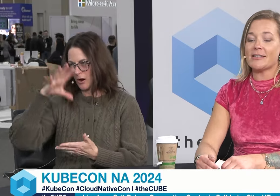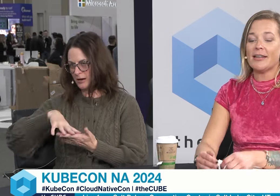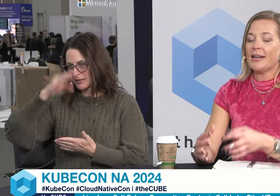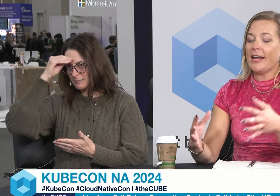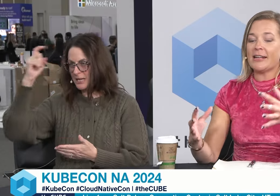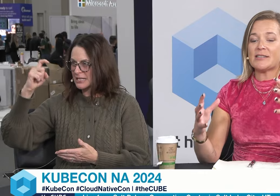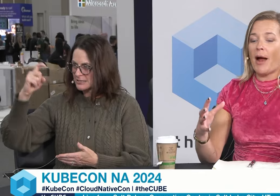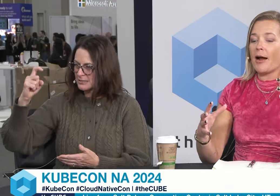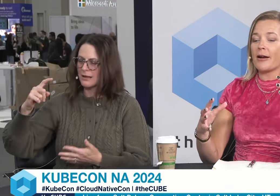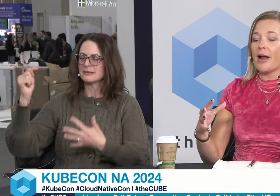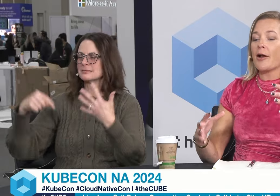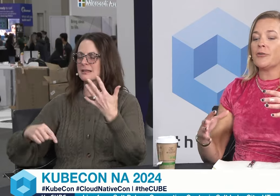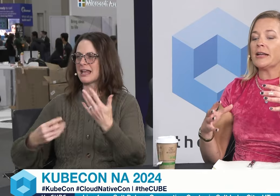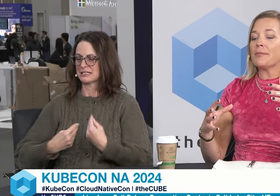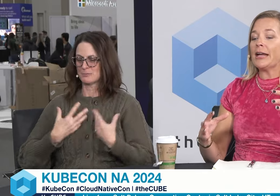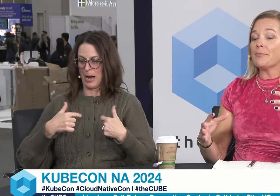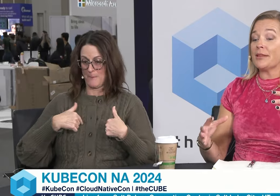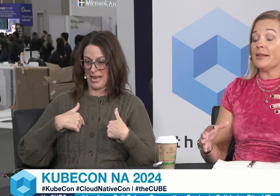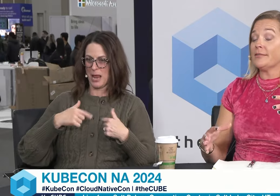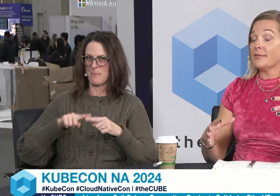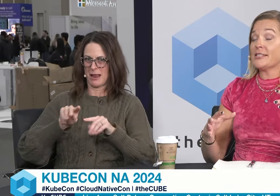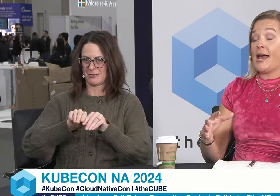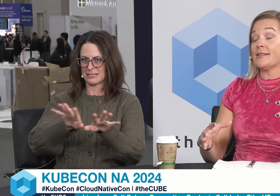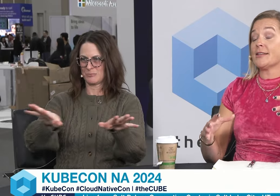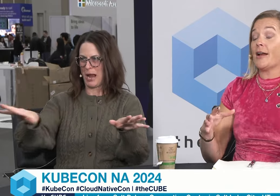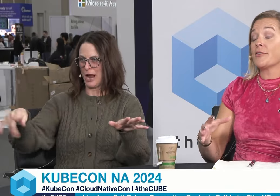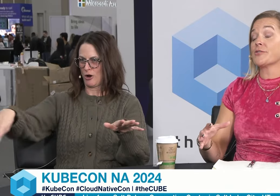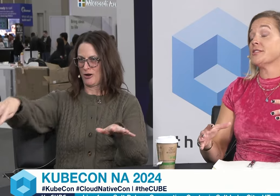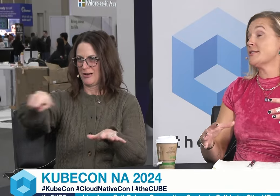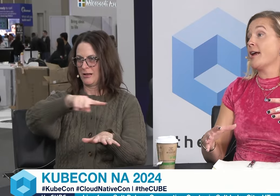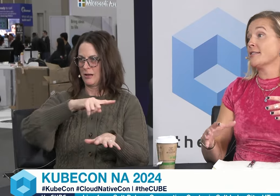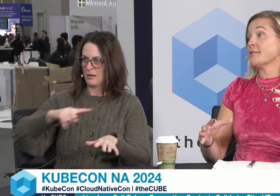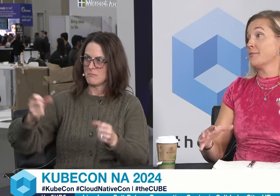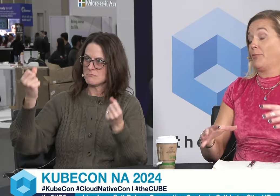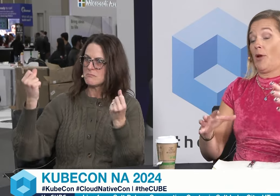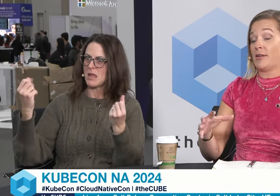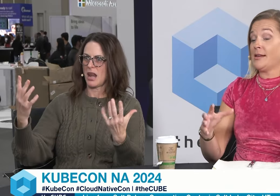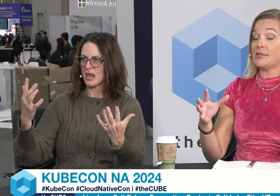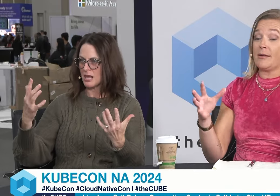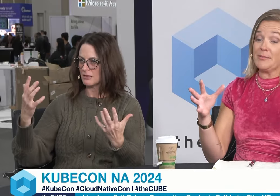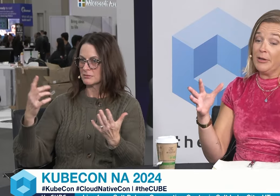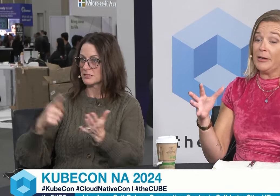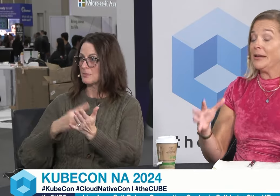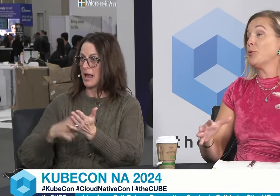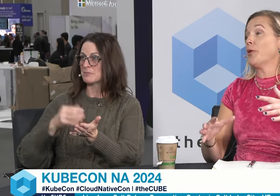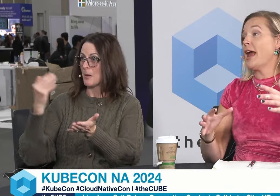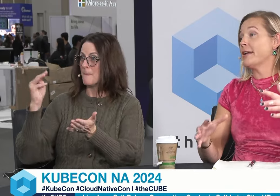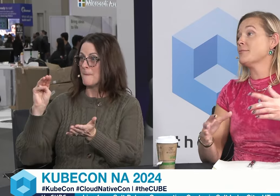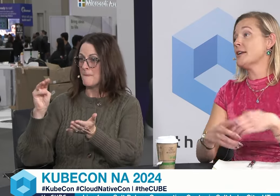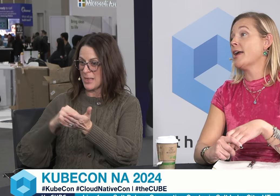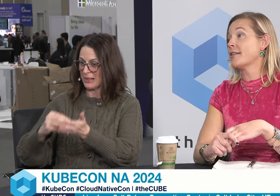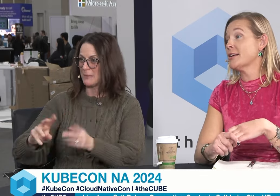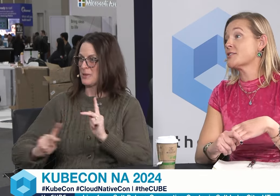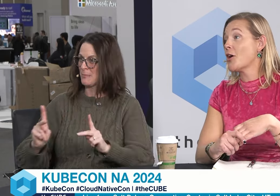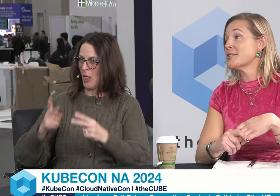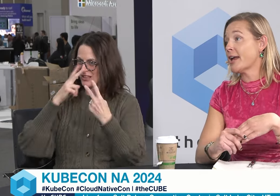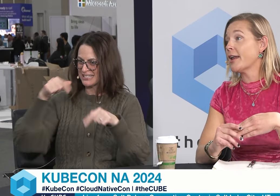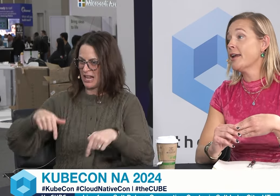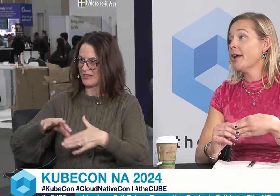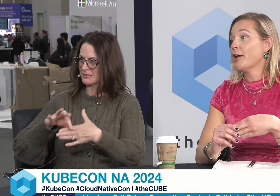and inspire not only me, but the tens and hundreds and sometimes million people that end up saying this content.